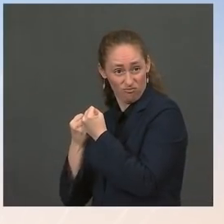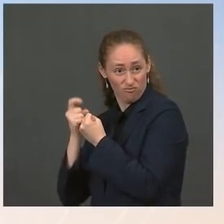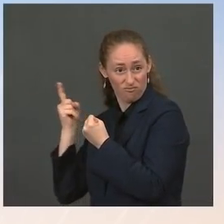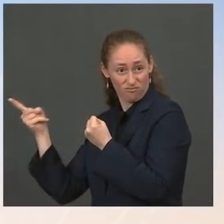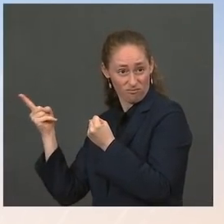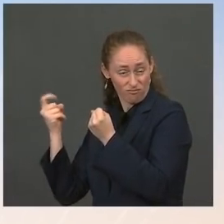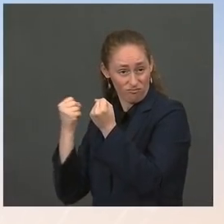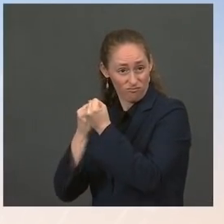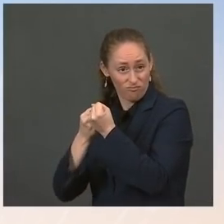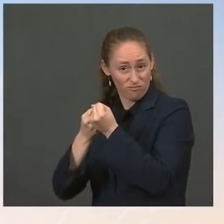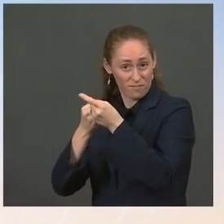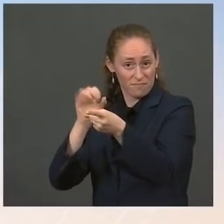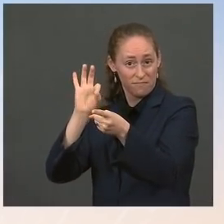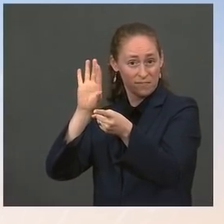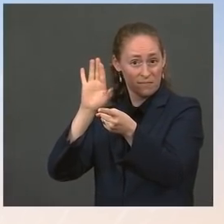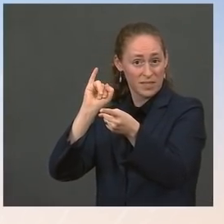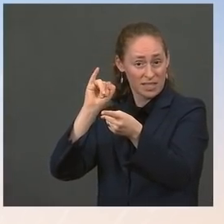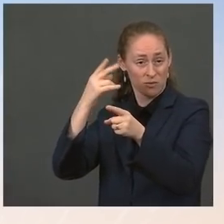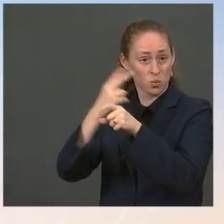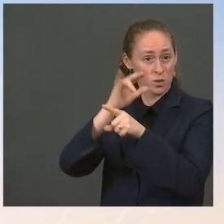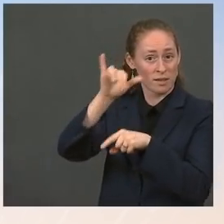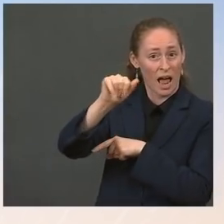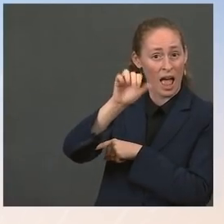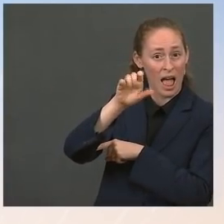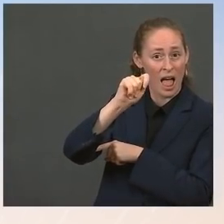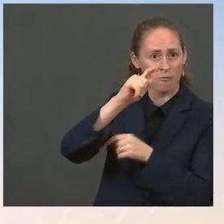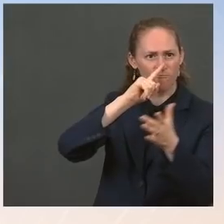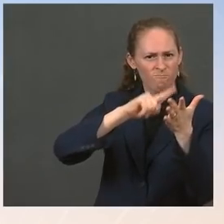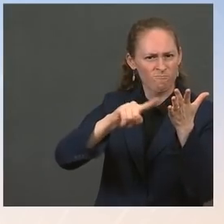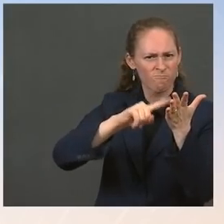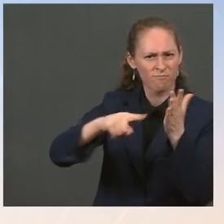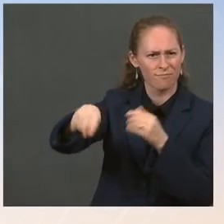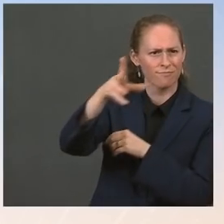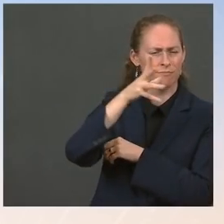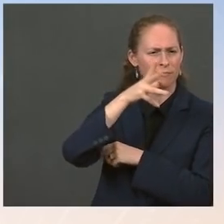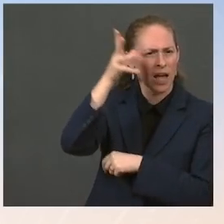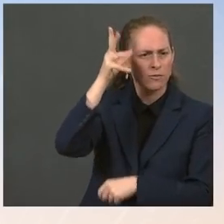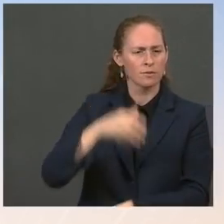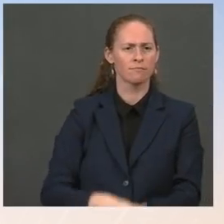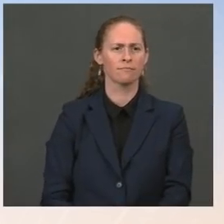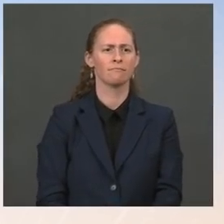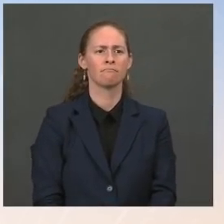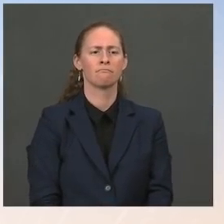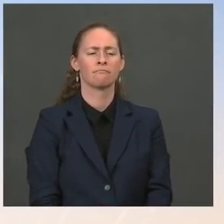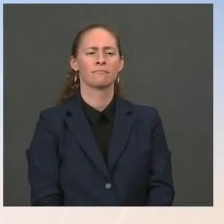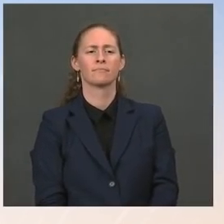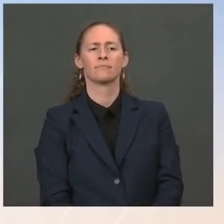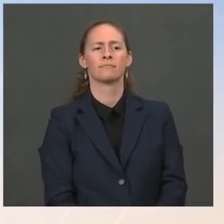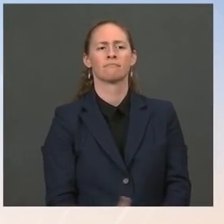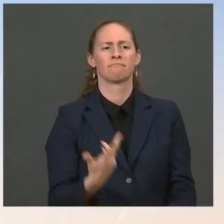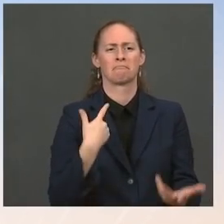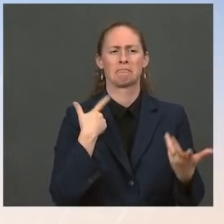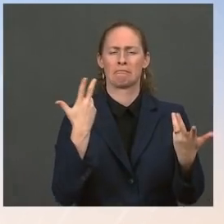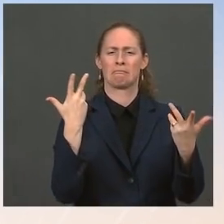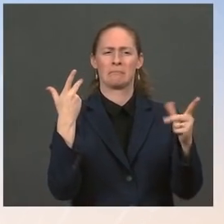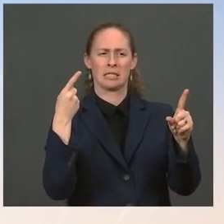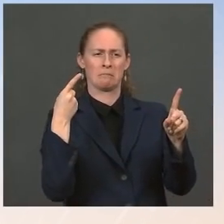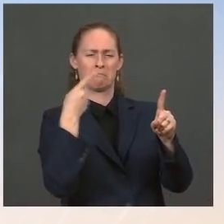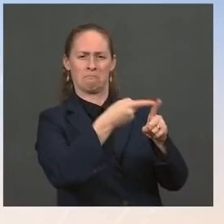Act to surveil these parents, if that is what they decide? Ms. Psaki: I don't speak on behalf of the National School Board Association; I speak on behalf of this government.